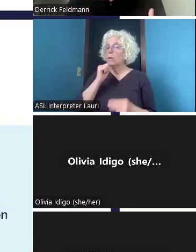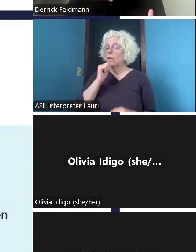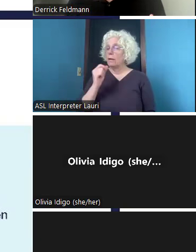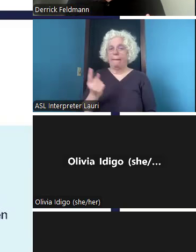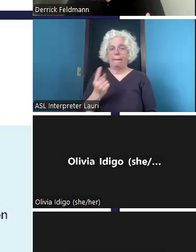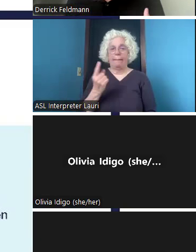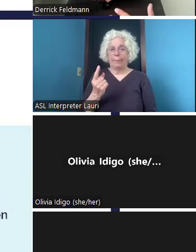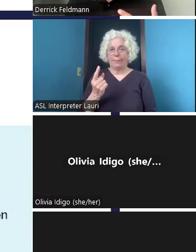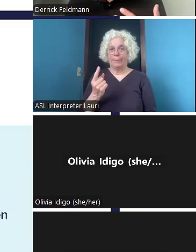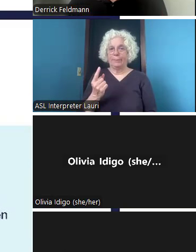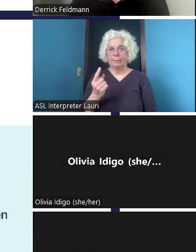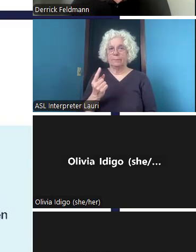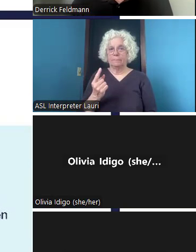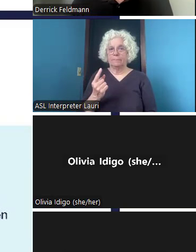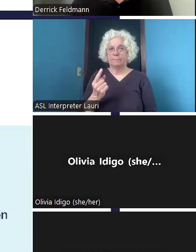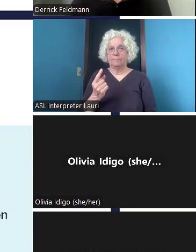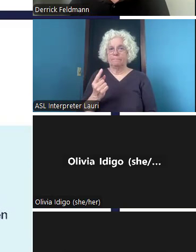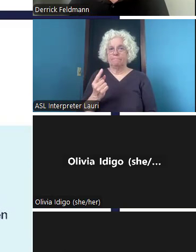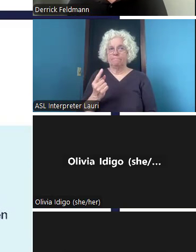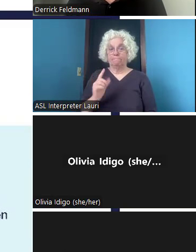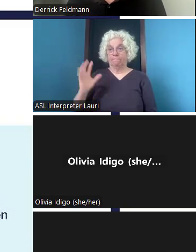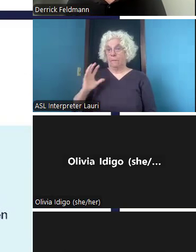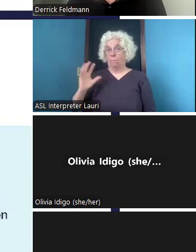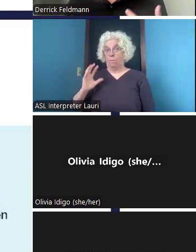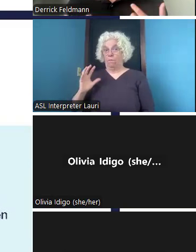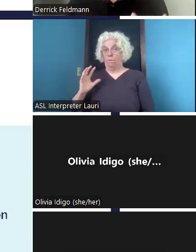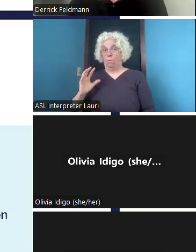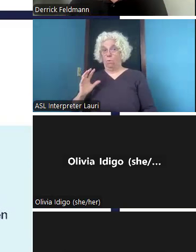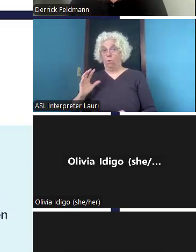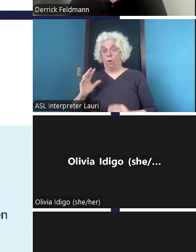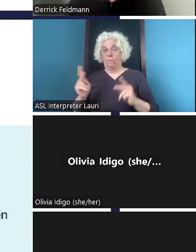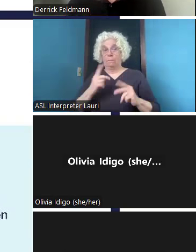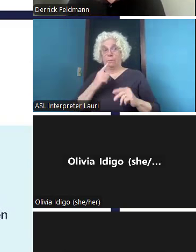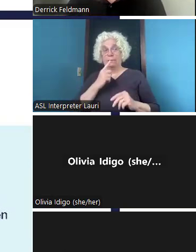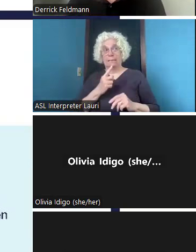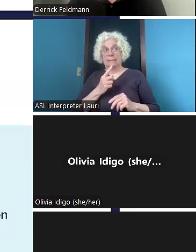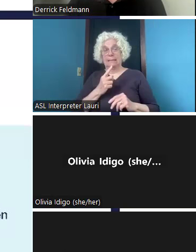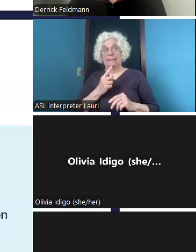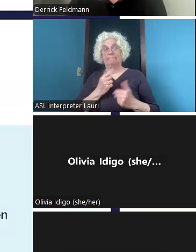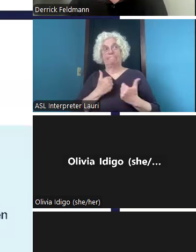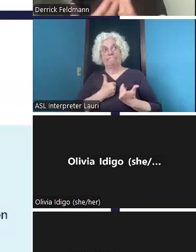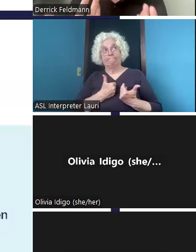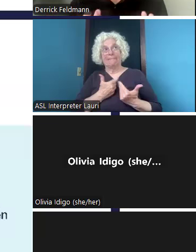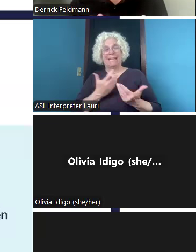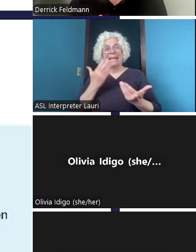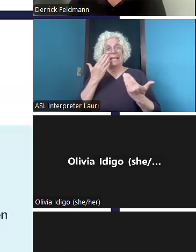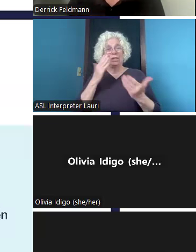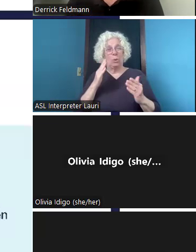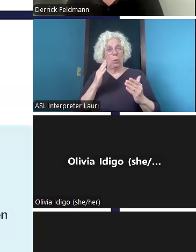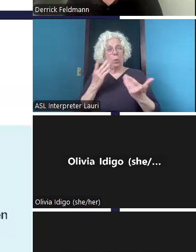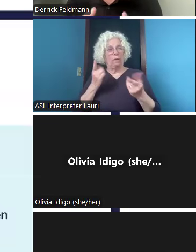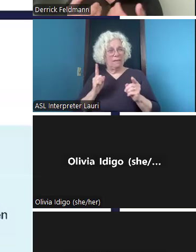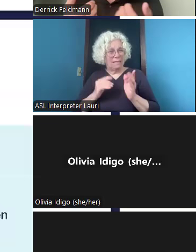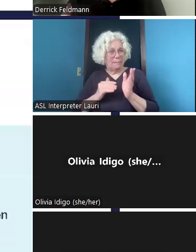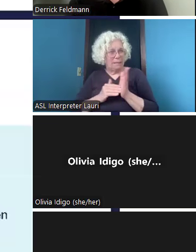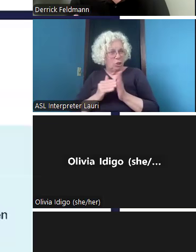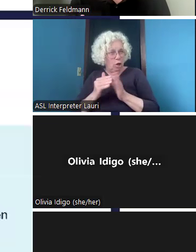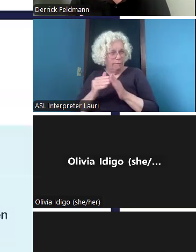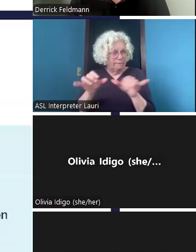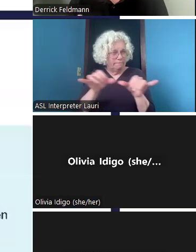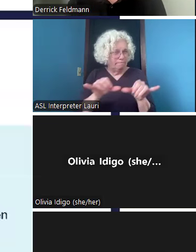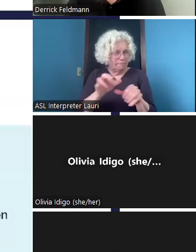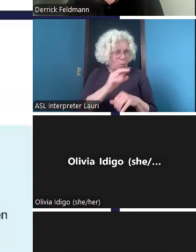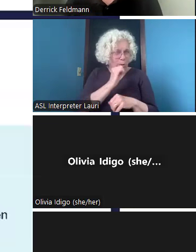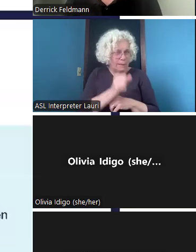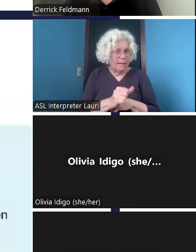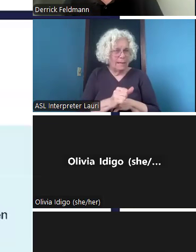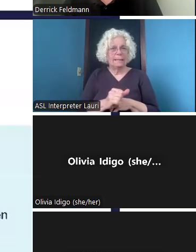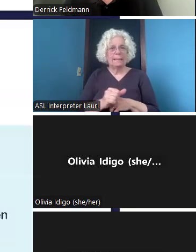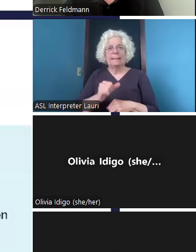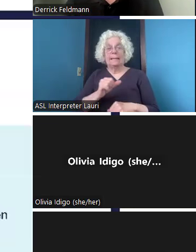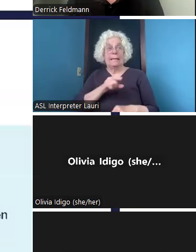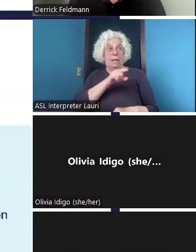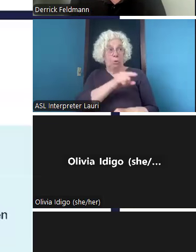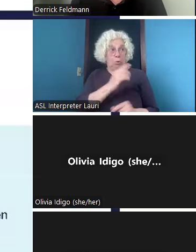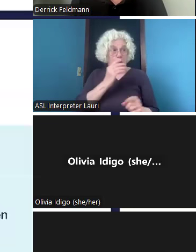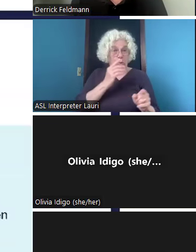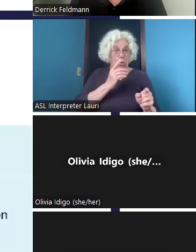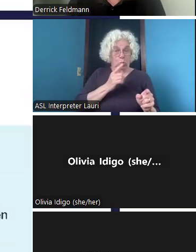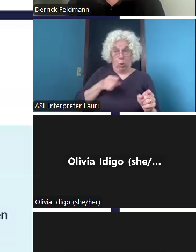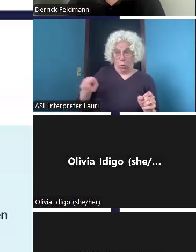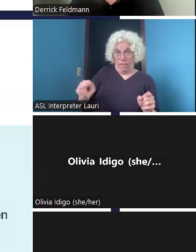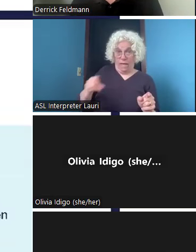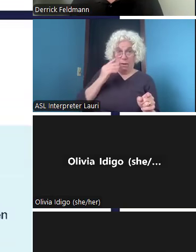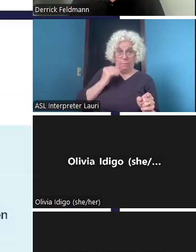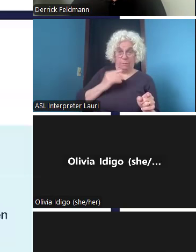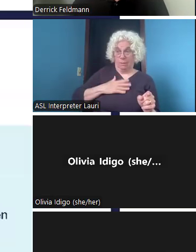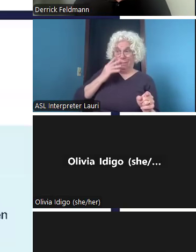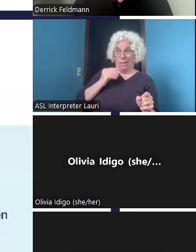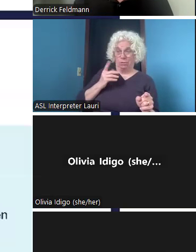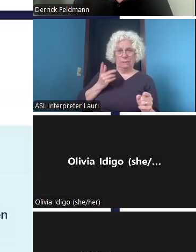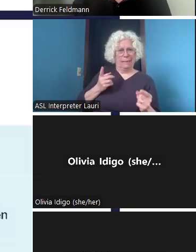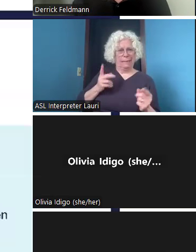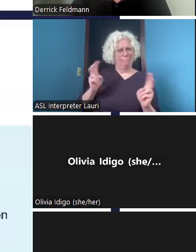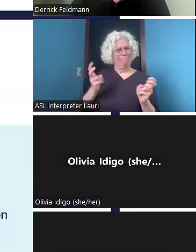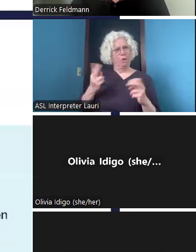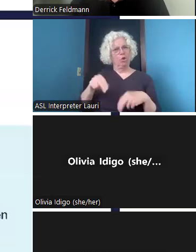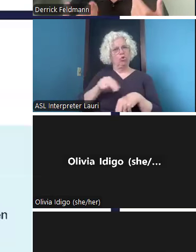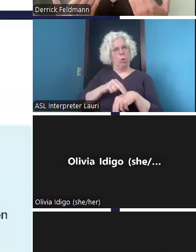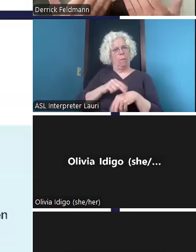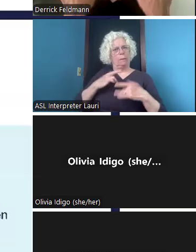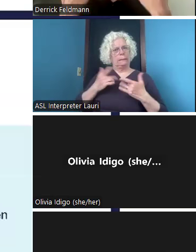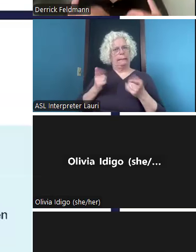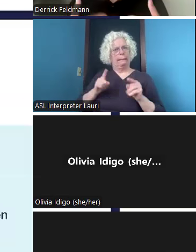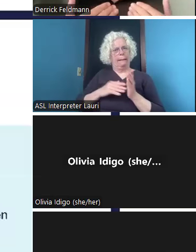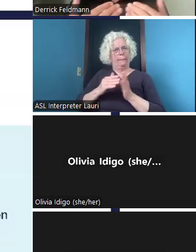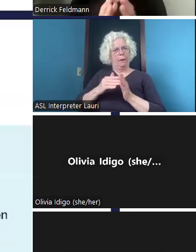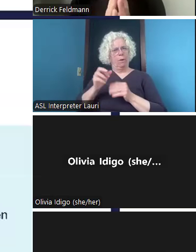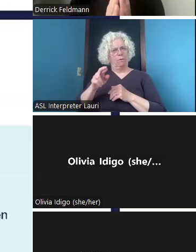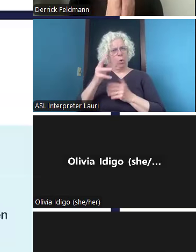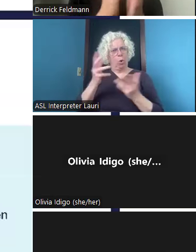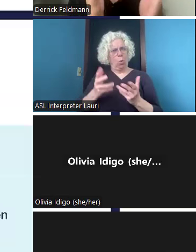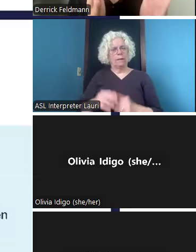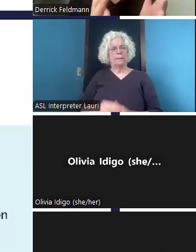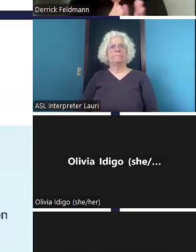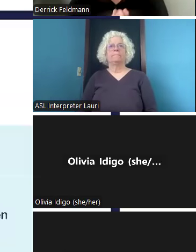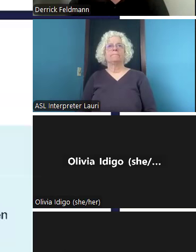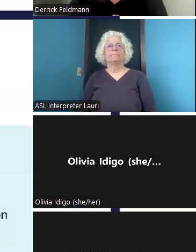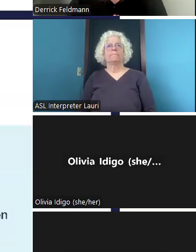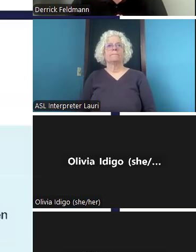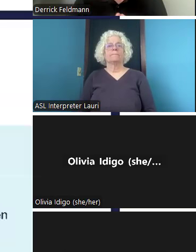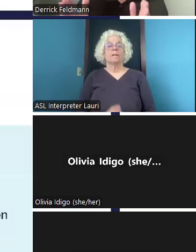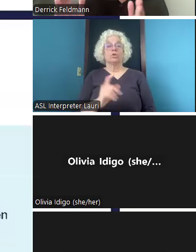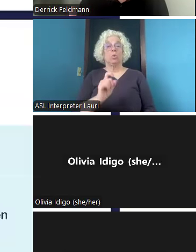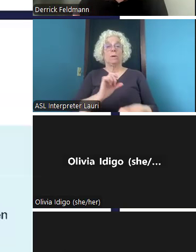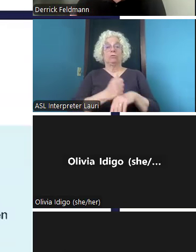One of the elements that we heard from our trusted messengers is that they felt they didn't know if this is common. The experiences that they were experiencing with their loved one is that the norm or not. So we talked about creating a frame that just talks about you're not alone.